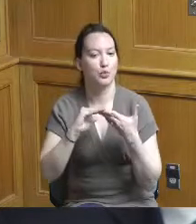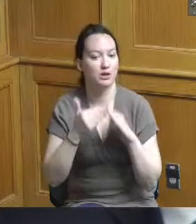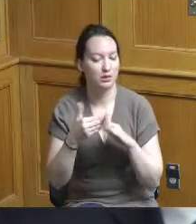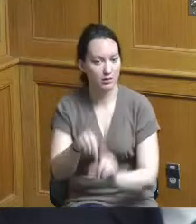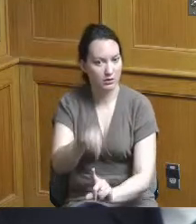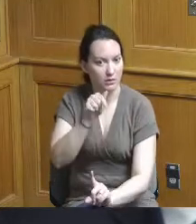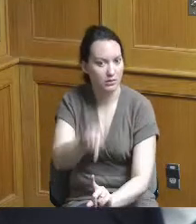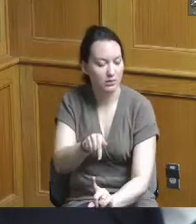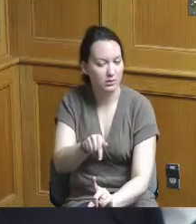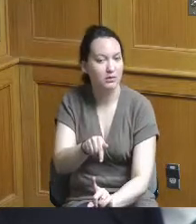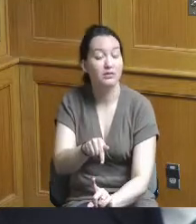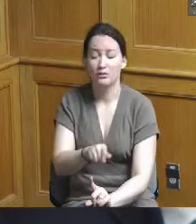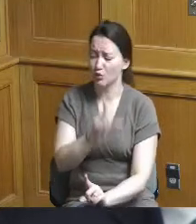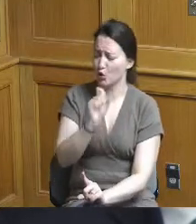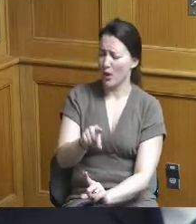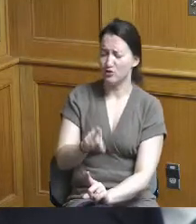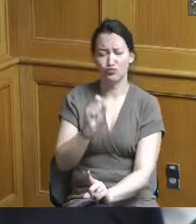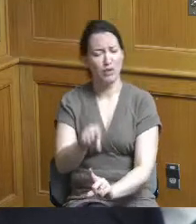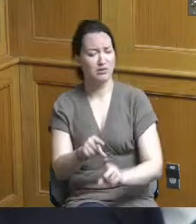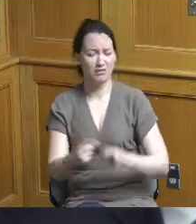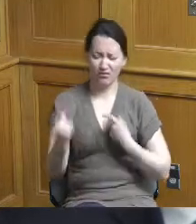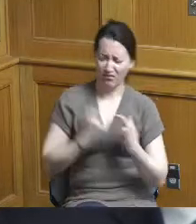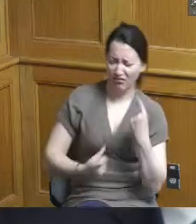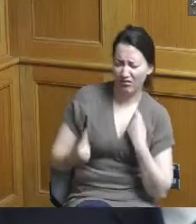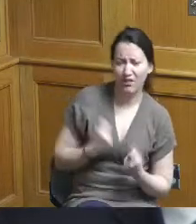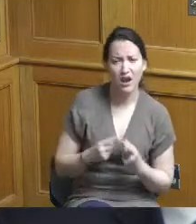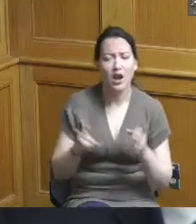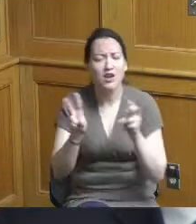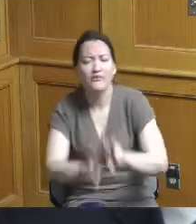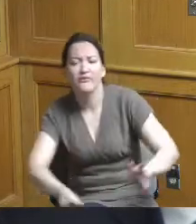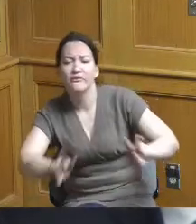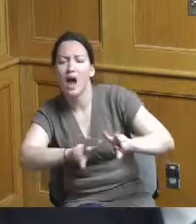because that's the question that comes up all the time what value did the county get out of what